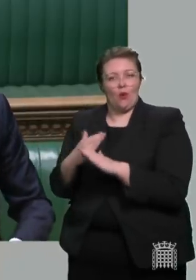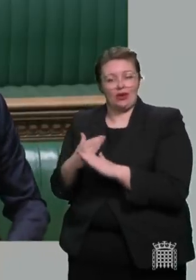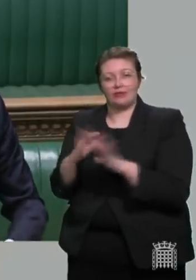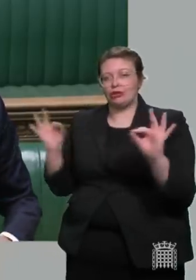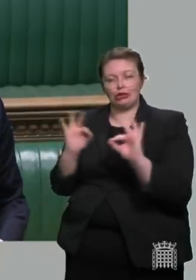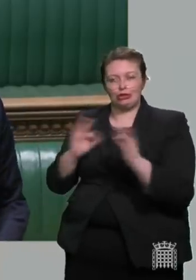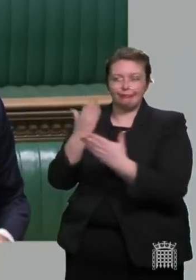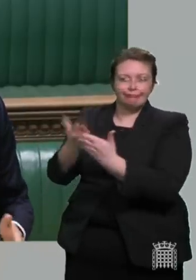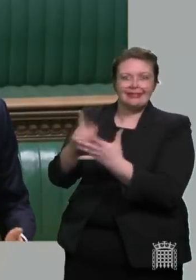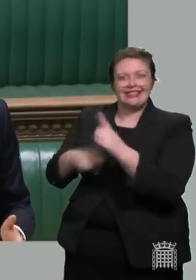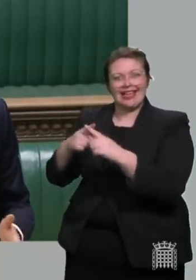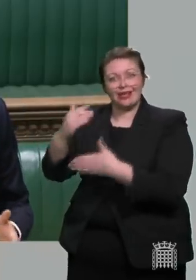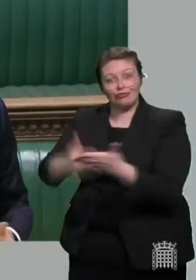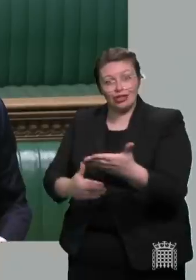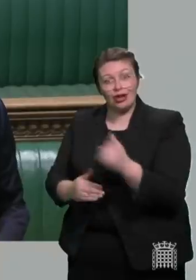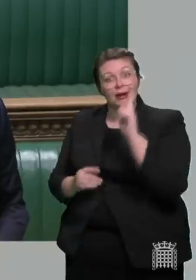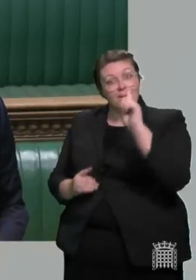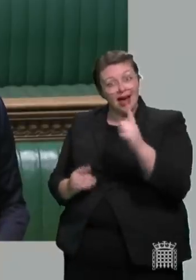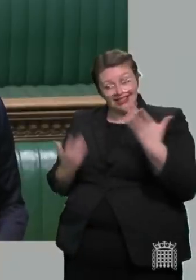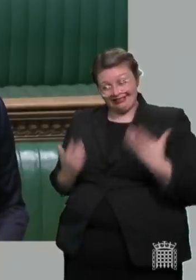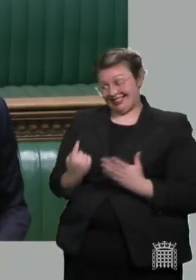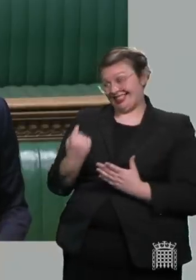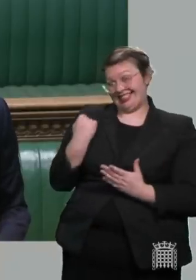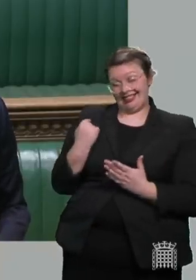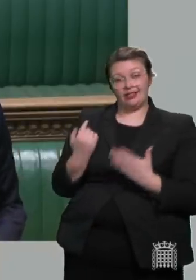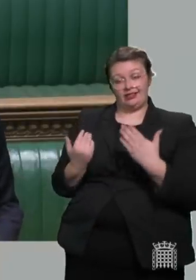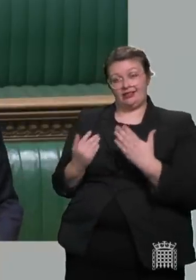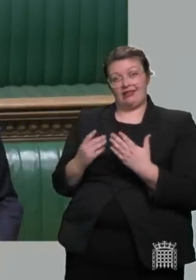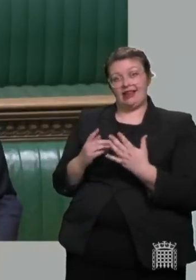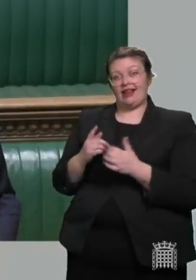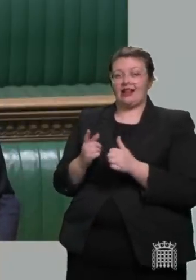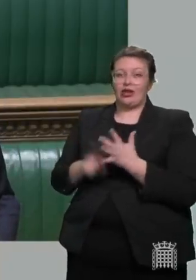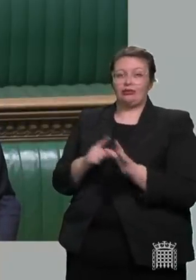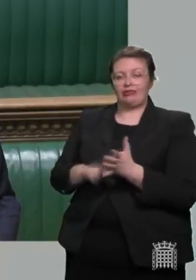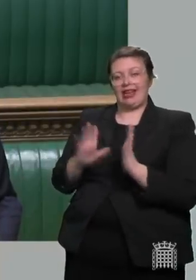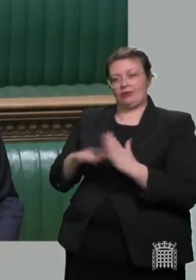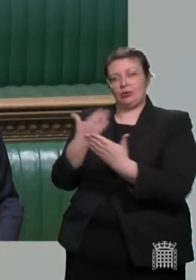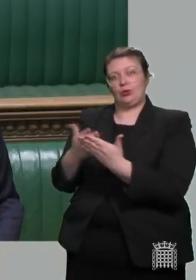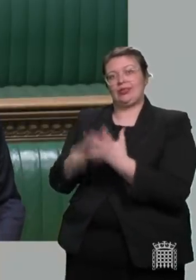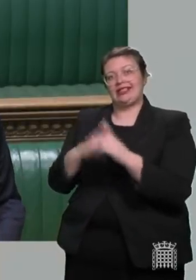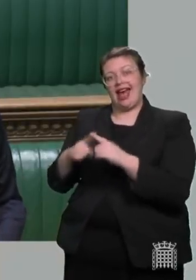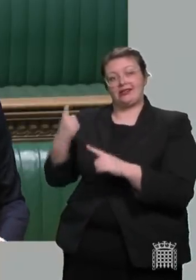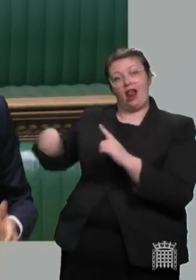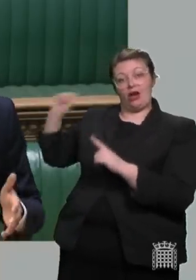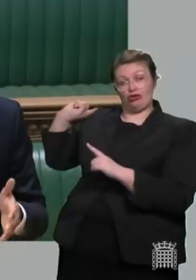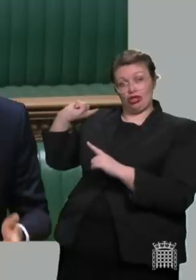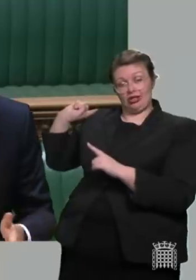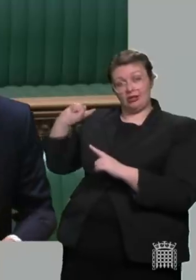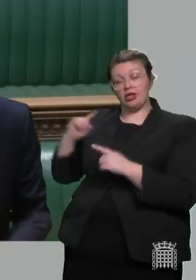today that, provided they filed a tax return by midnight last night, over 600,000 more people,